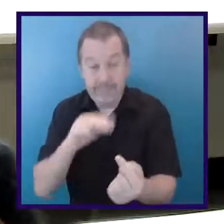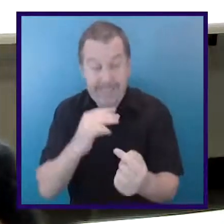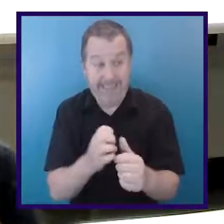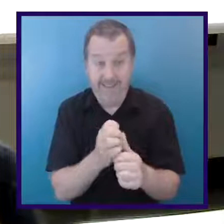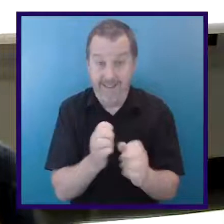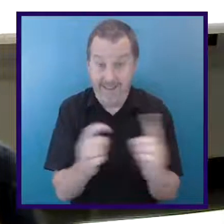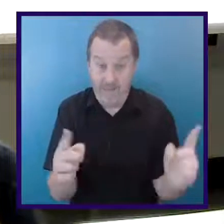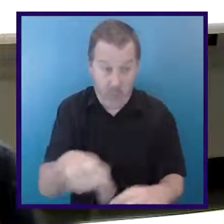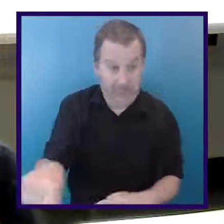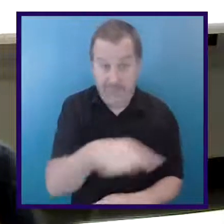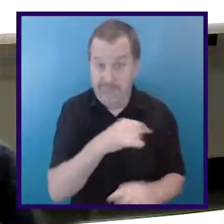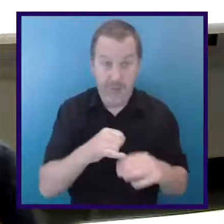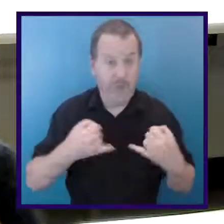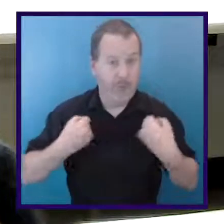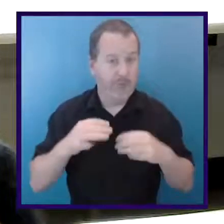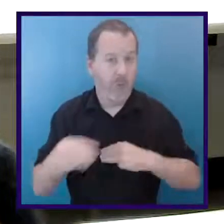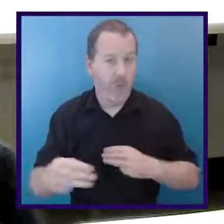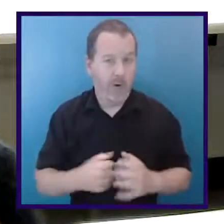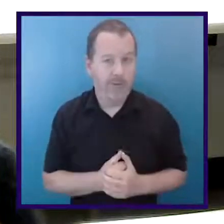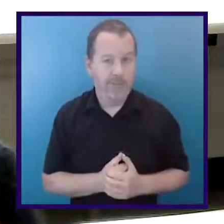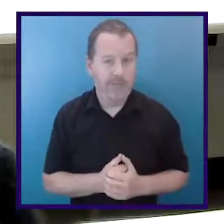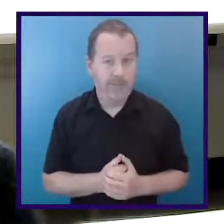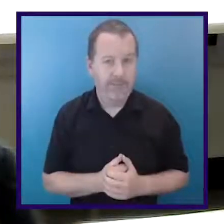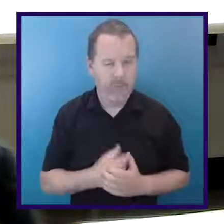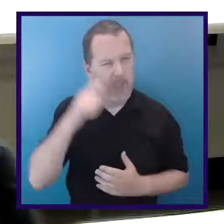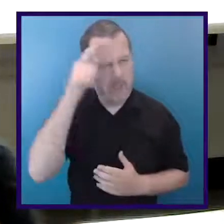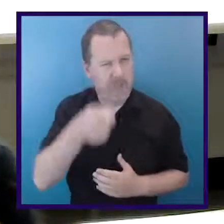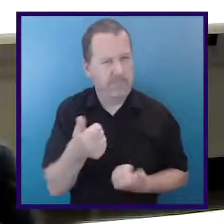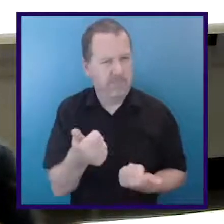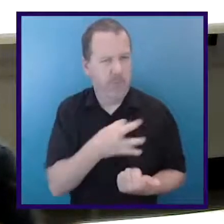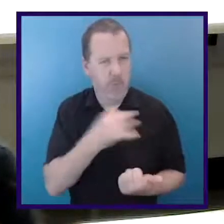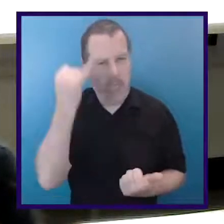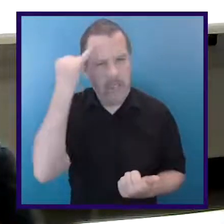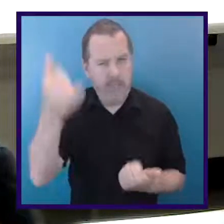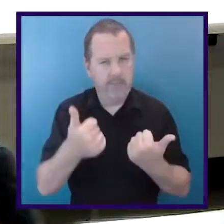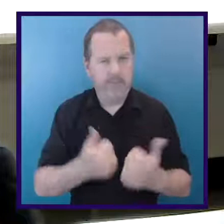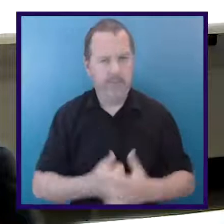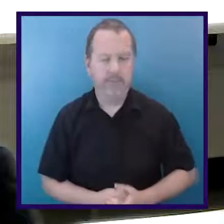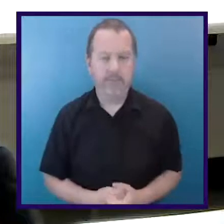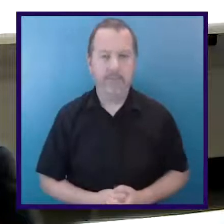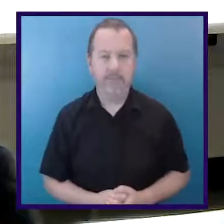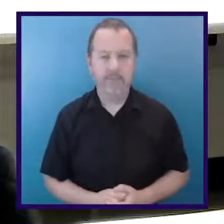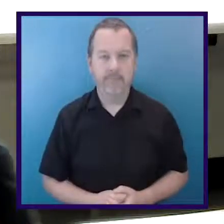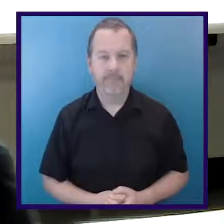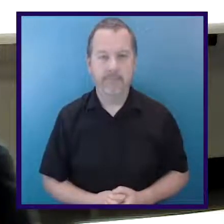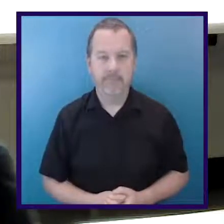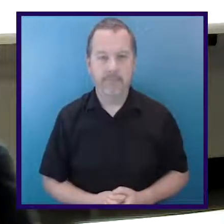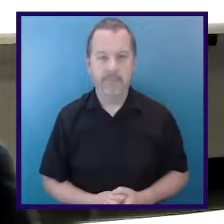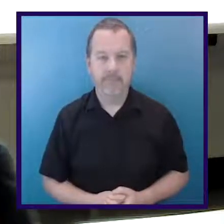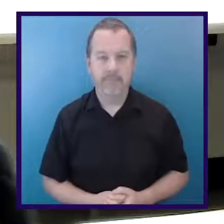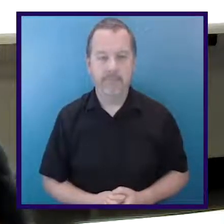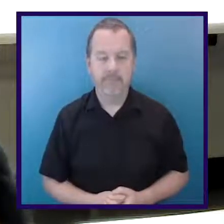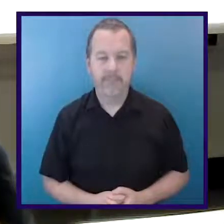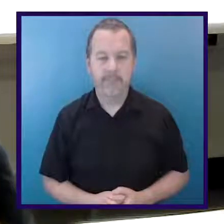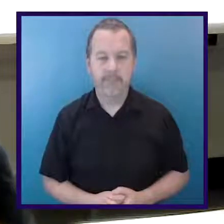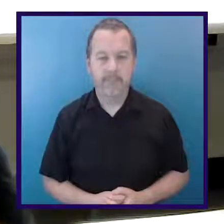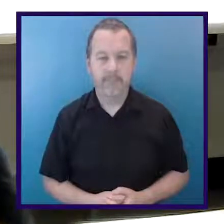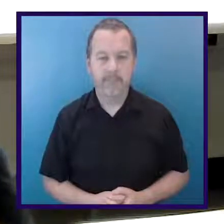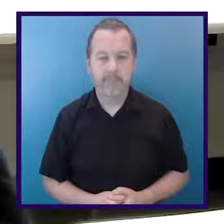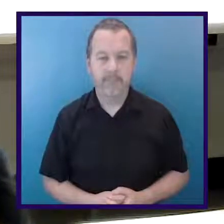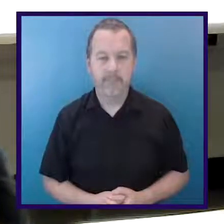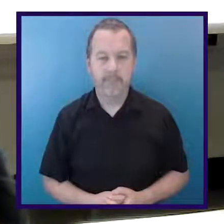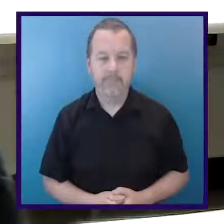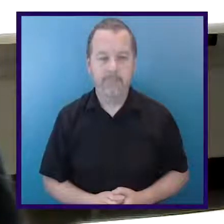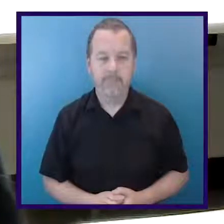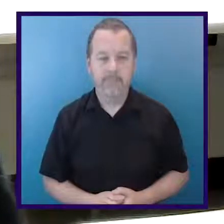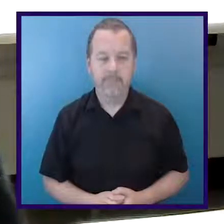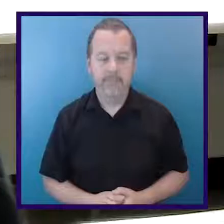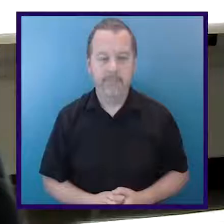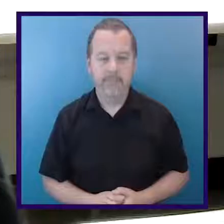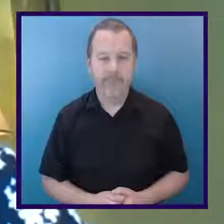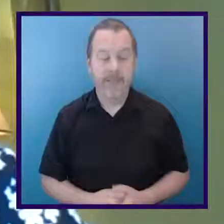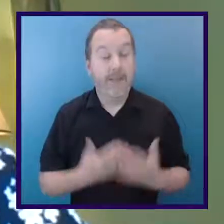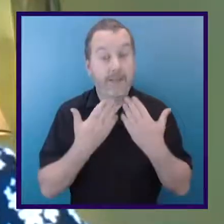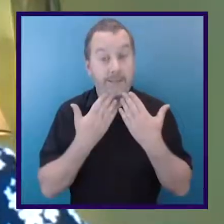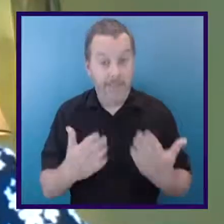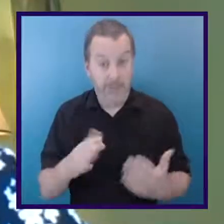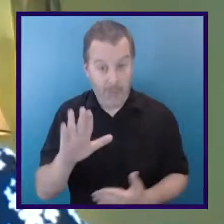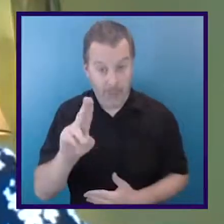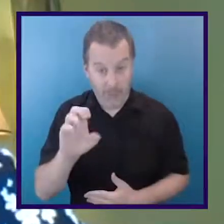They're more enjoyable for everyone and I think they will be a very good idea.